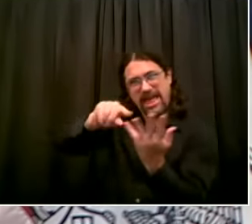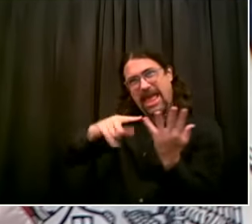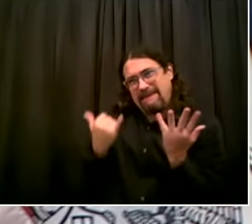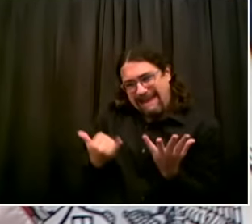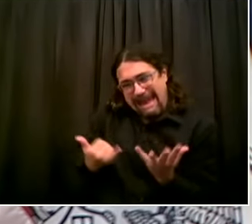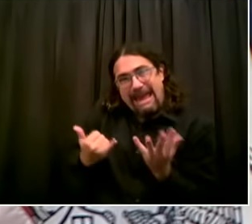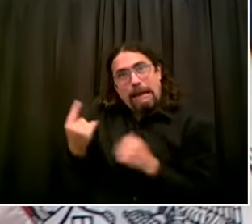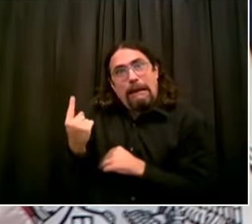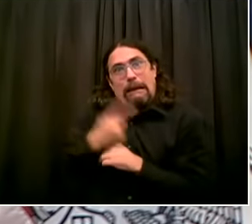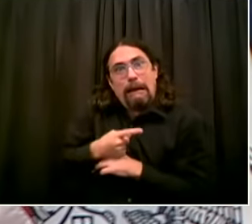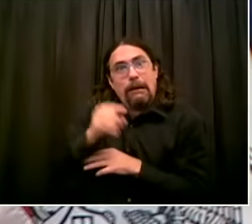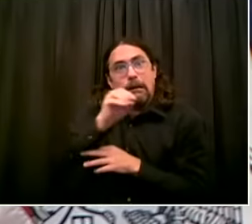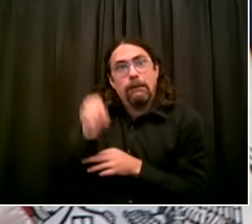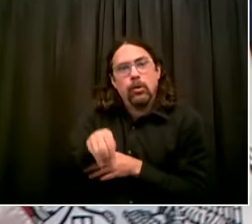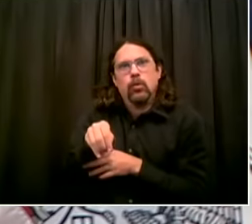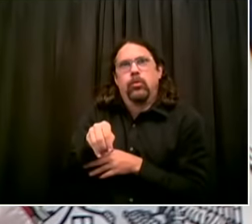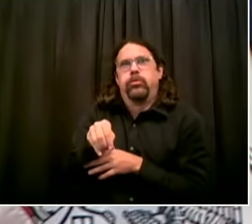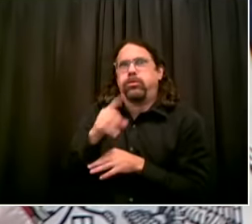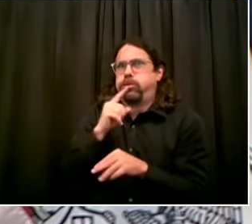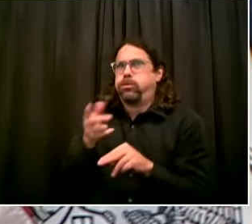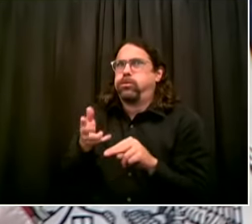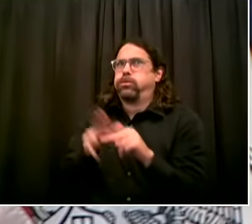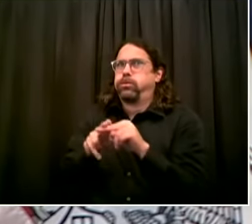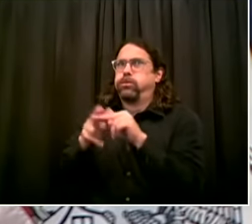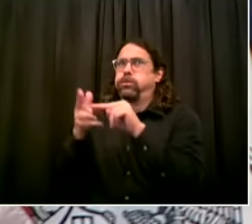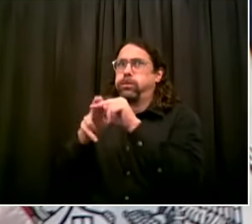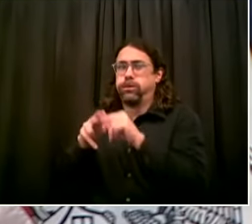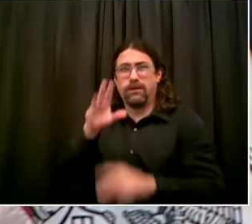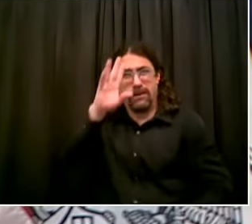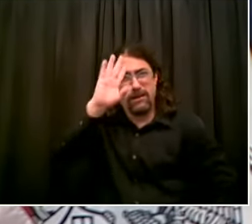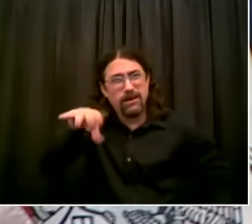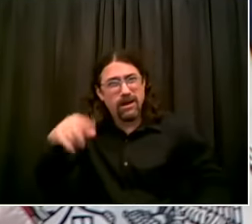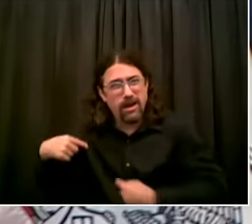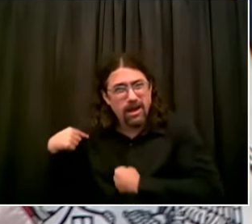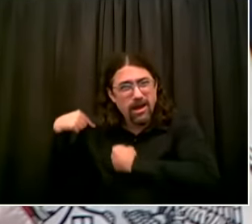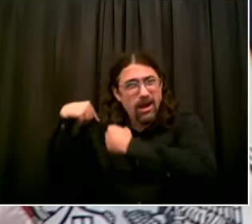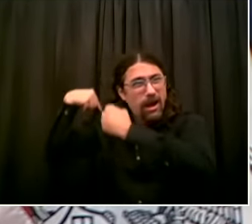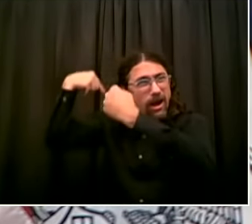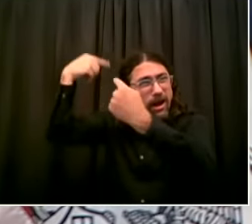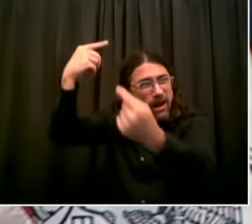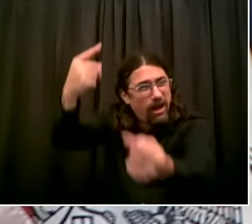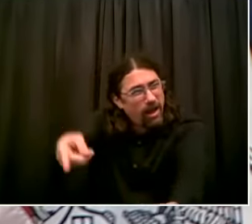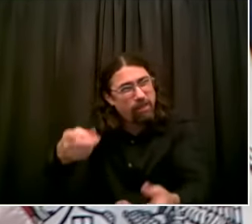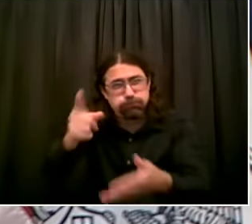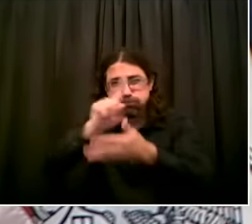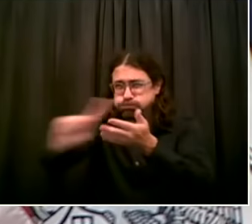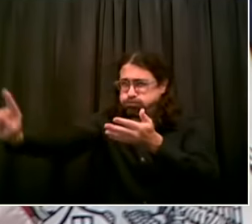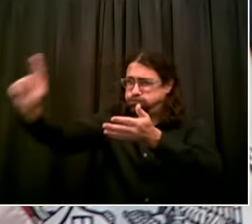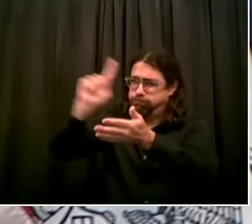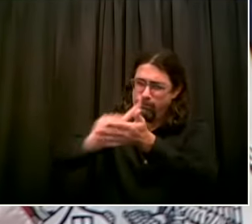SYSTEMS. BASED ON THE SEVEN DAY ROLLING AVERAGE RIGHT NOW IN NEW